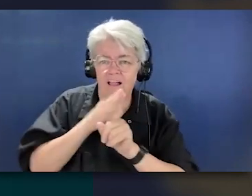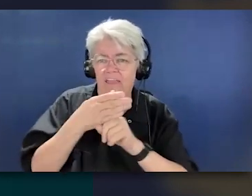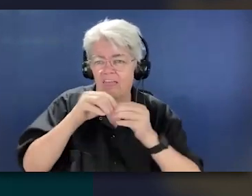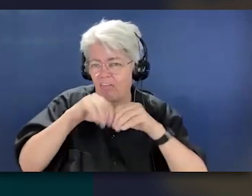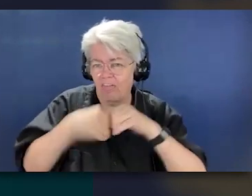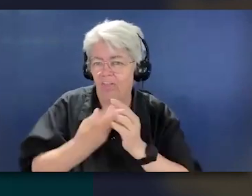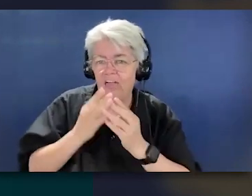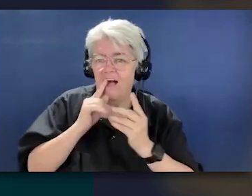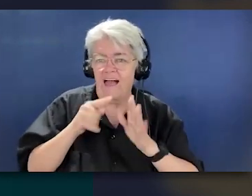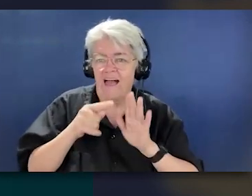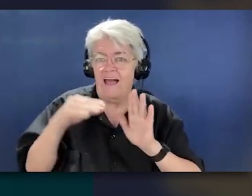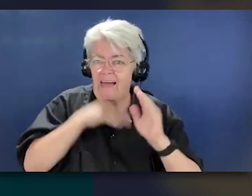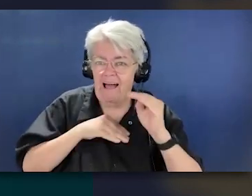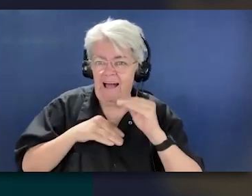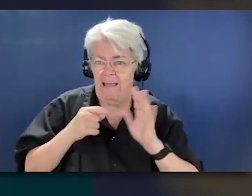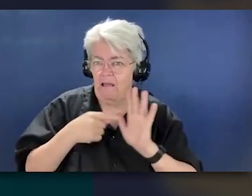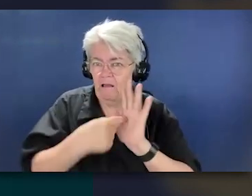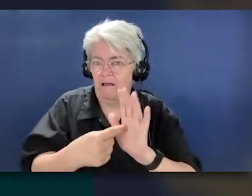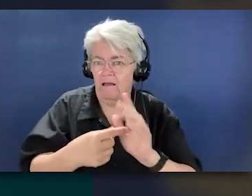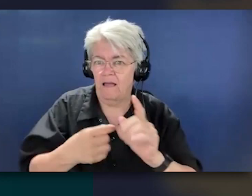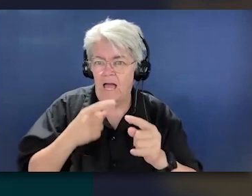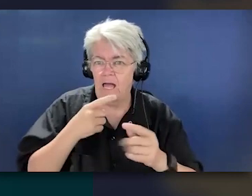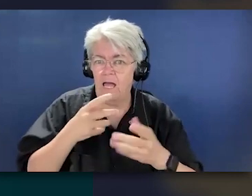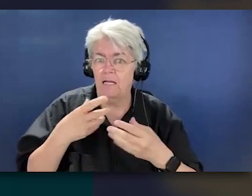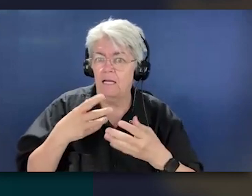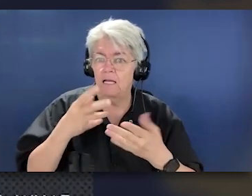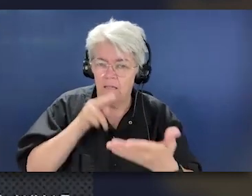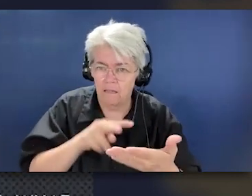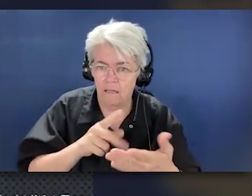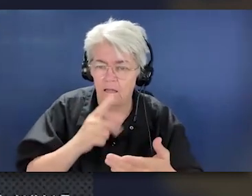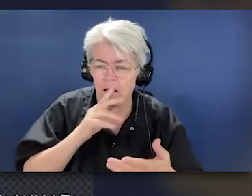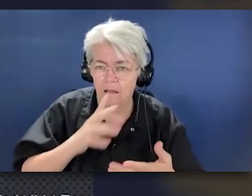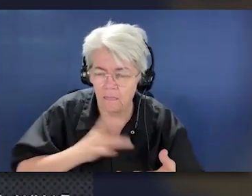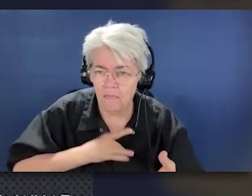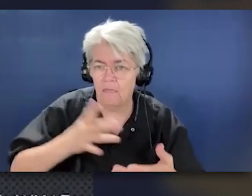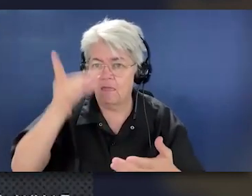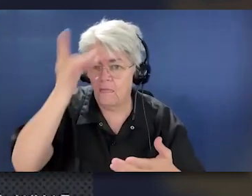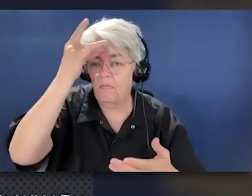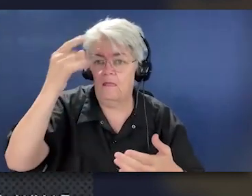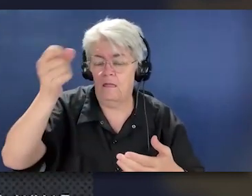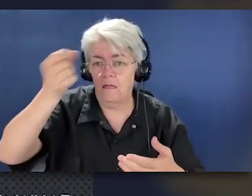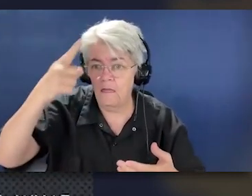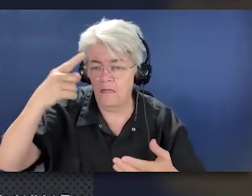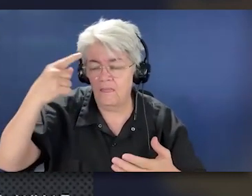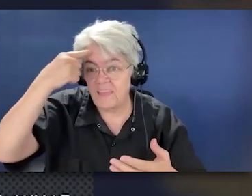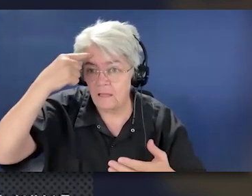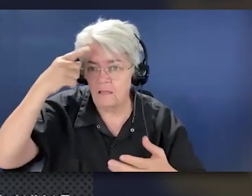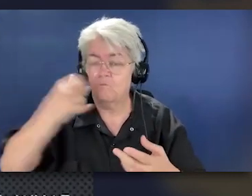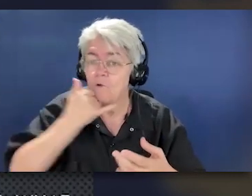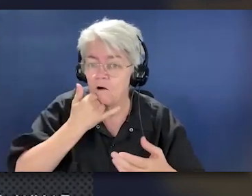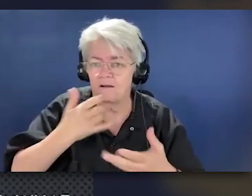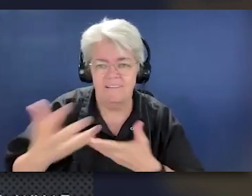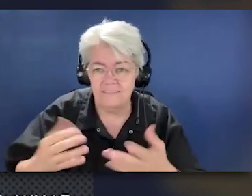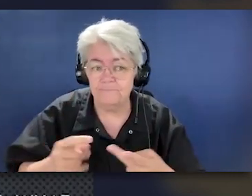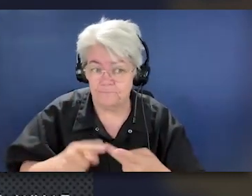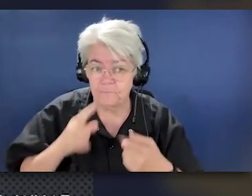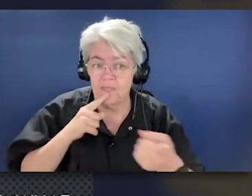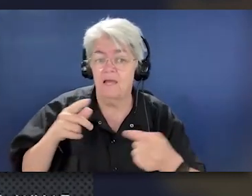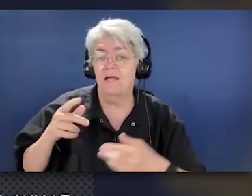kind of critical awareness and literacy among students. My colleague Padma from nursing, she’s